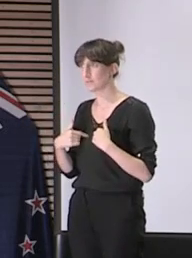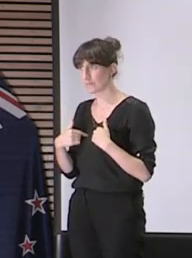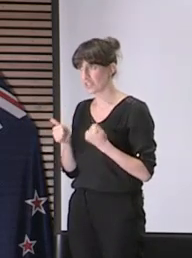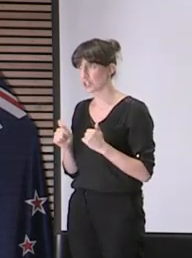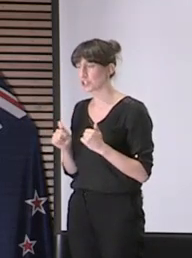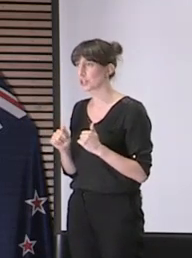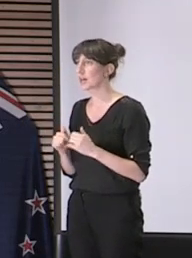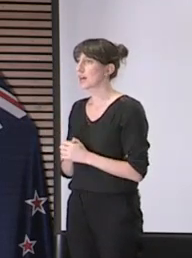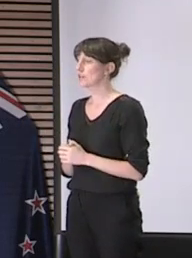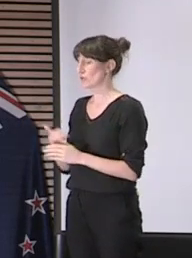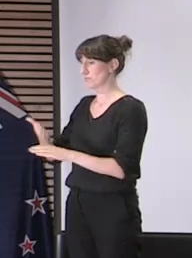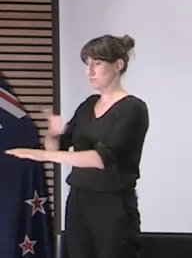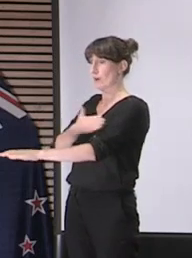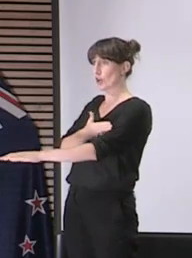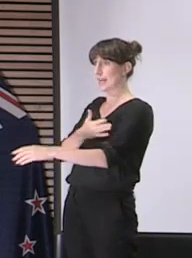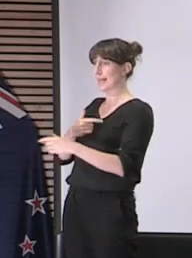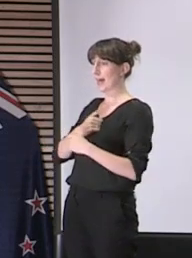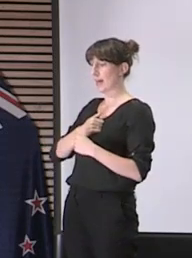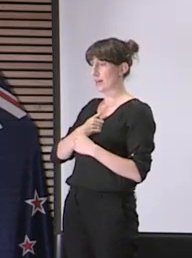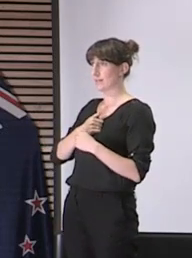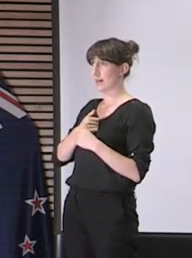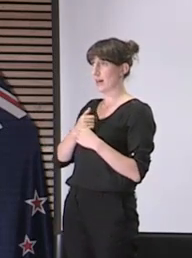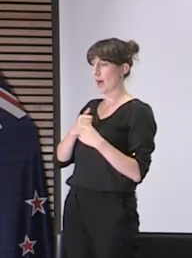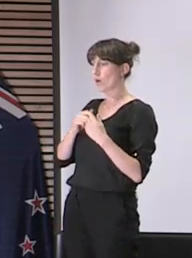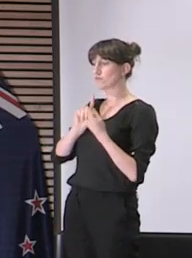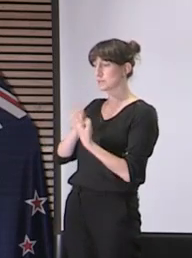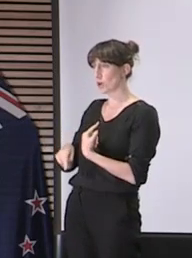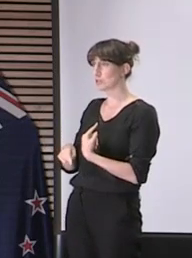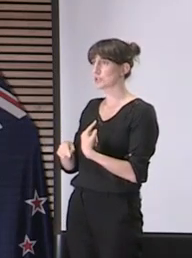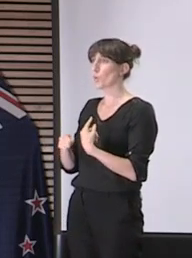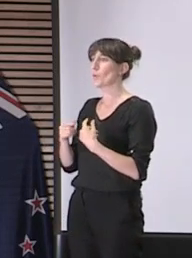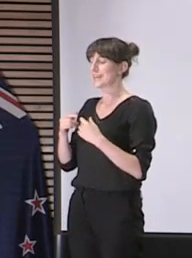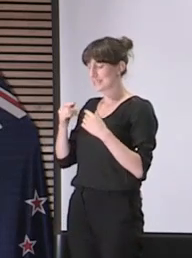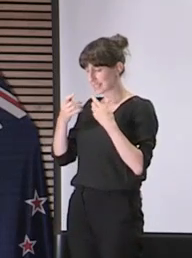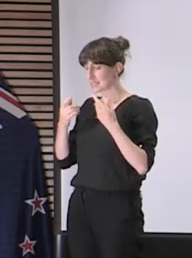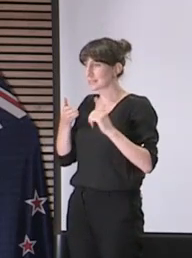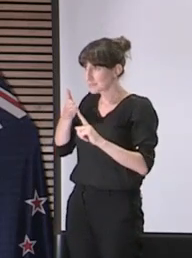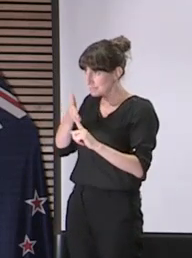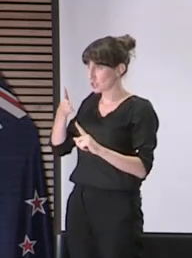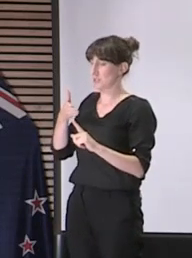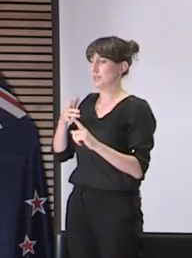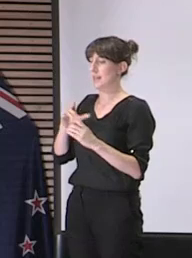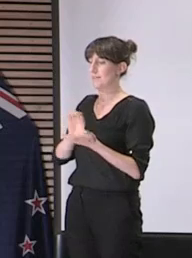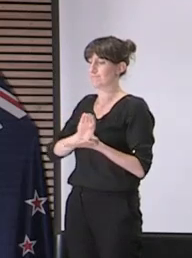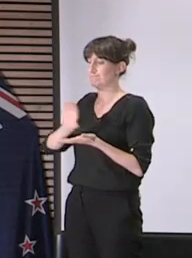response specifically for Maori and Pacific communities and that is why very early on